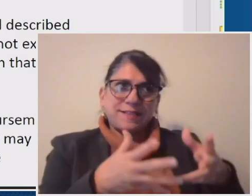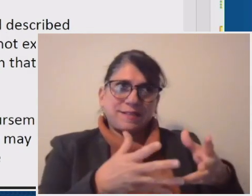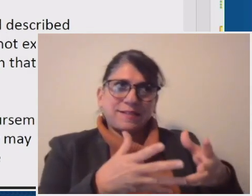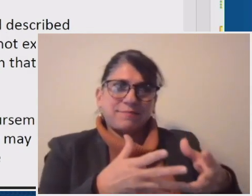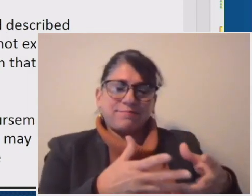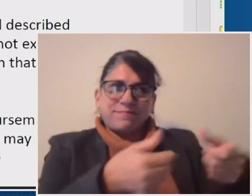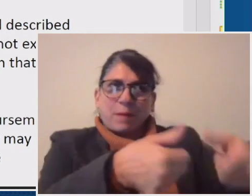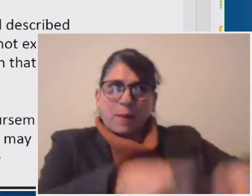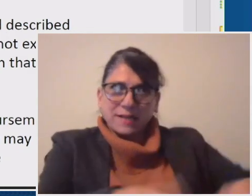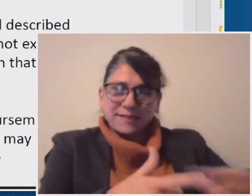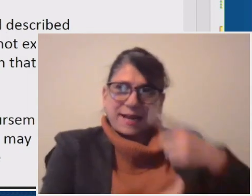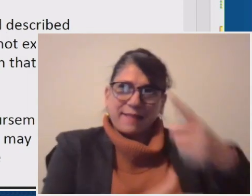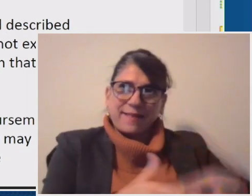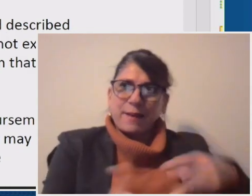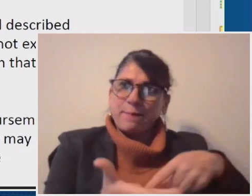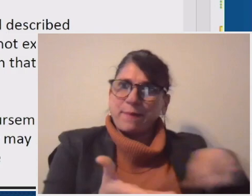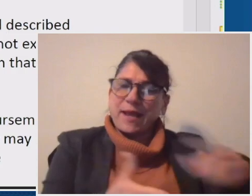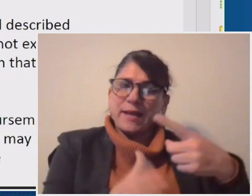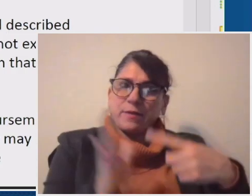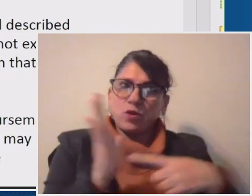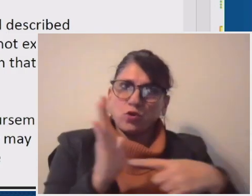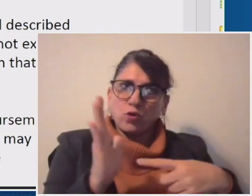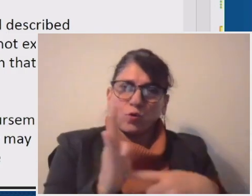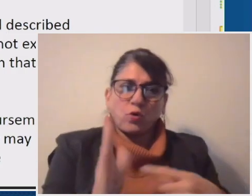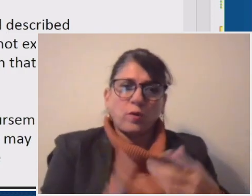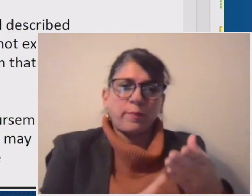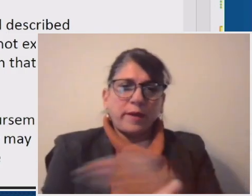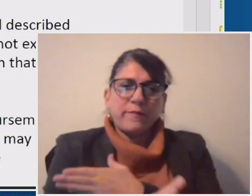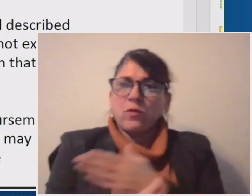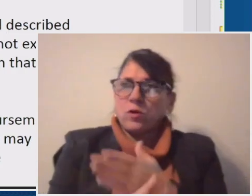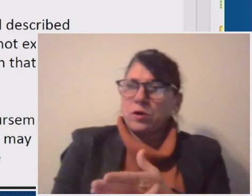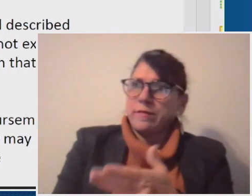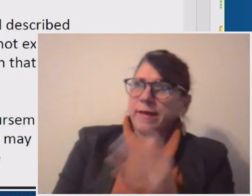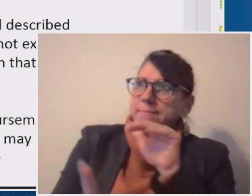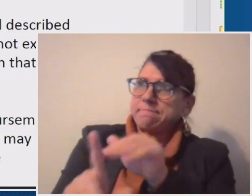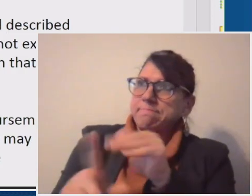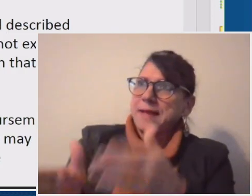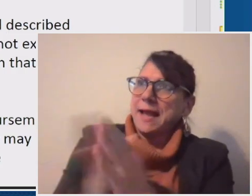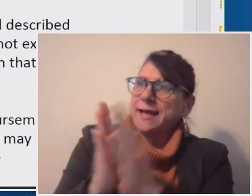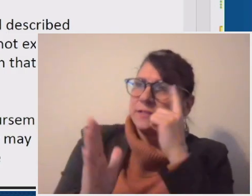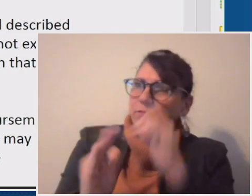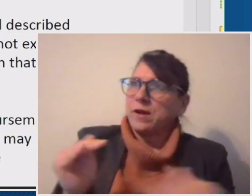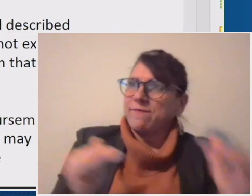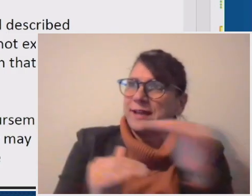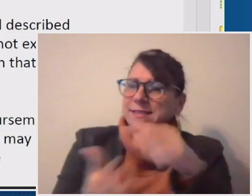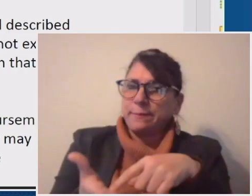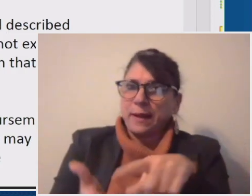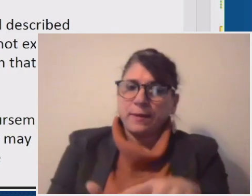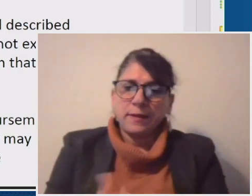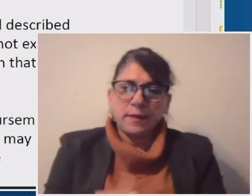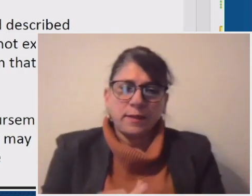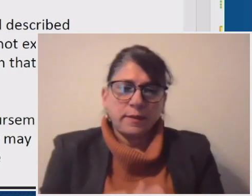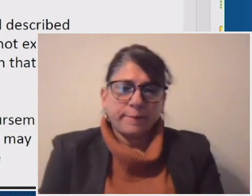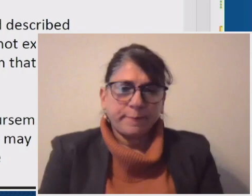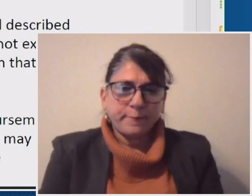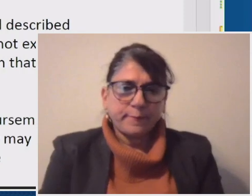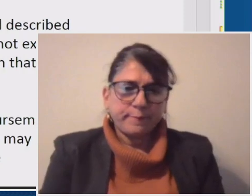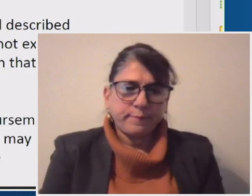institution submits the request for funds under the provisions of advanced payment. What we are doing here.